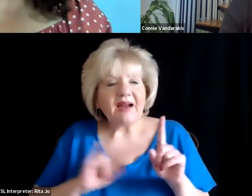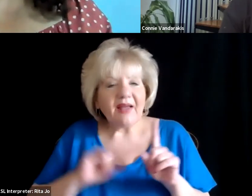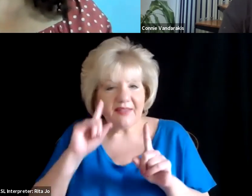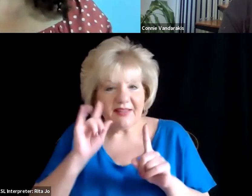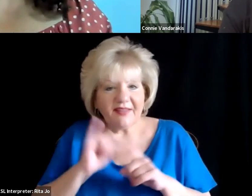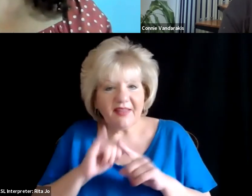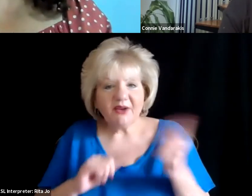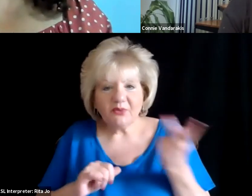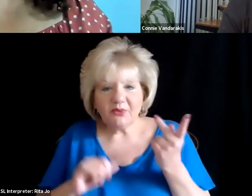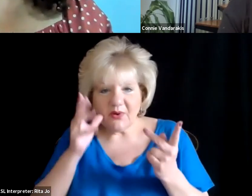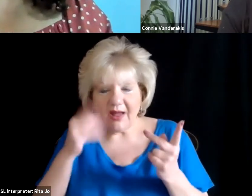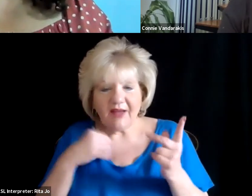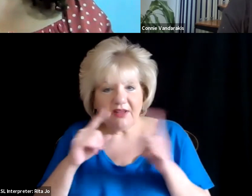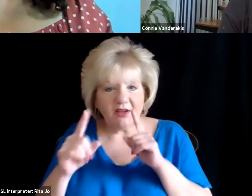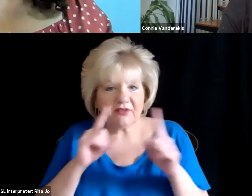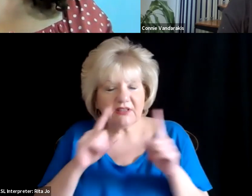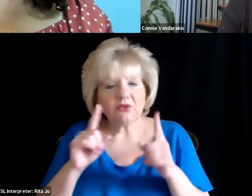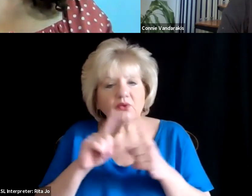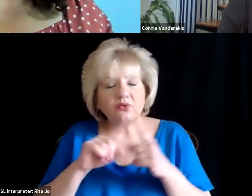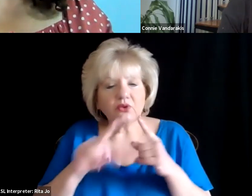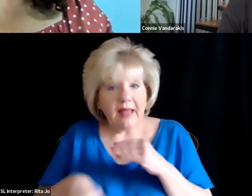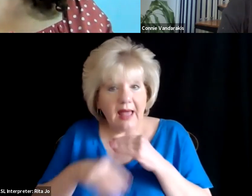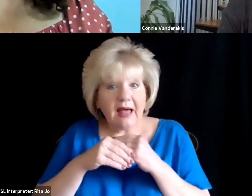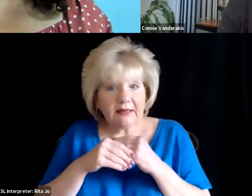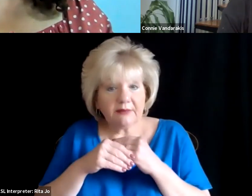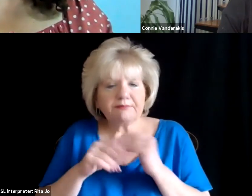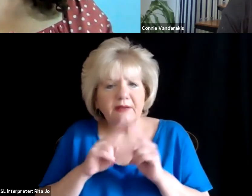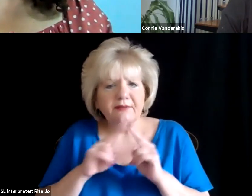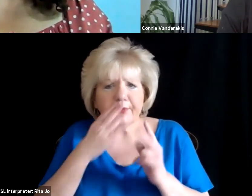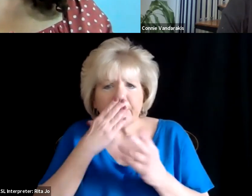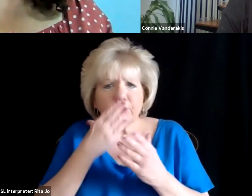a conversation so that we can add a really good resource